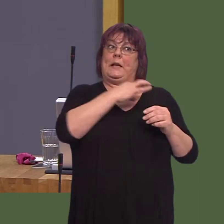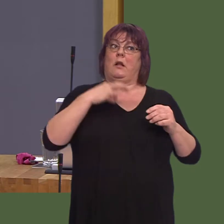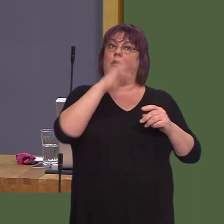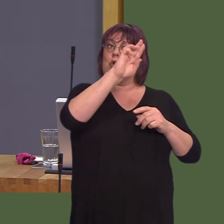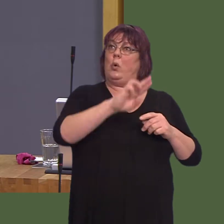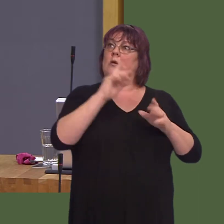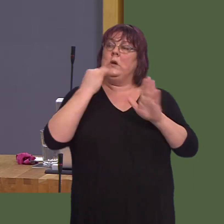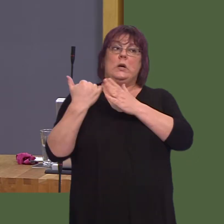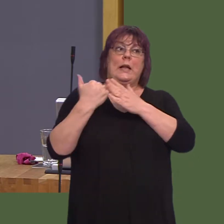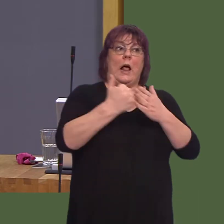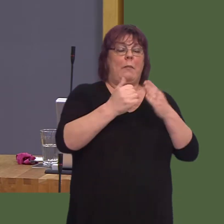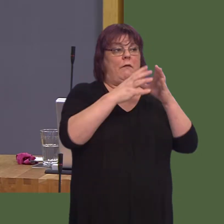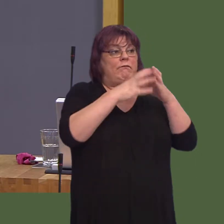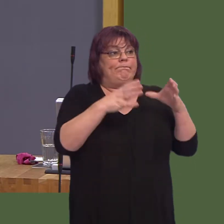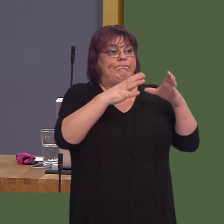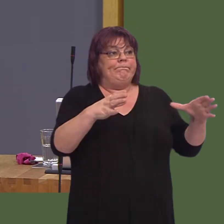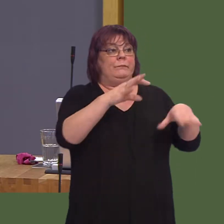in the Hywel Dda health board area?